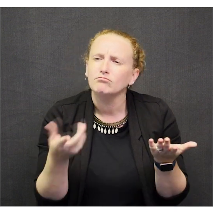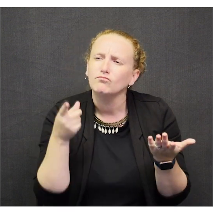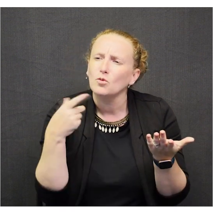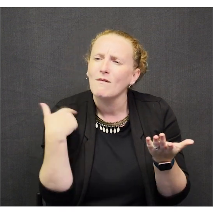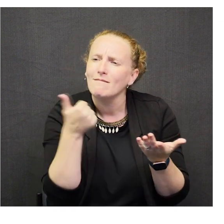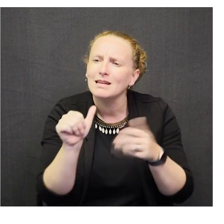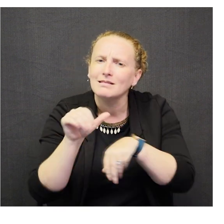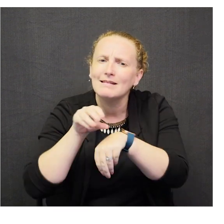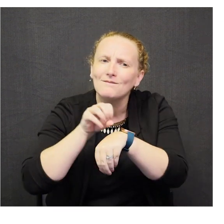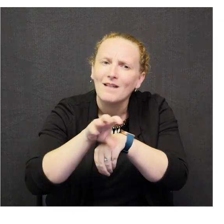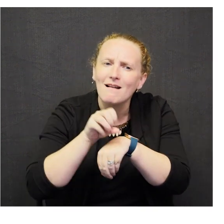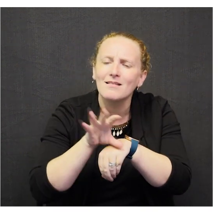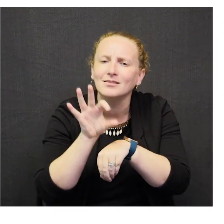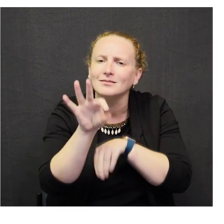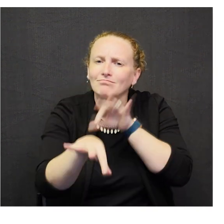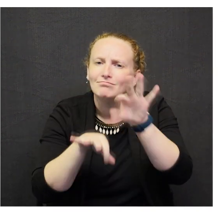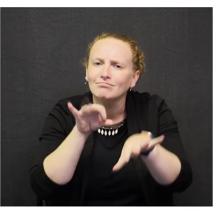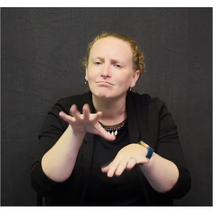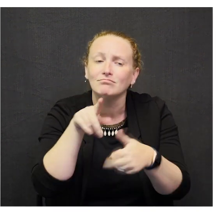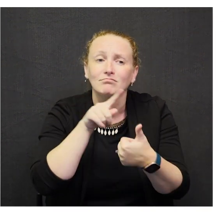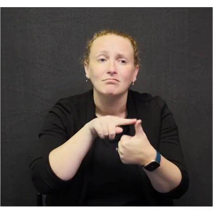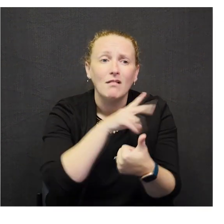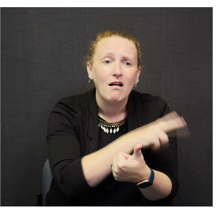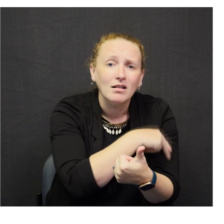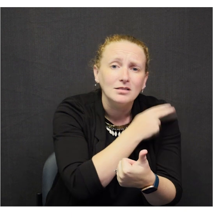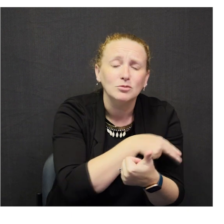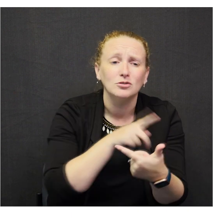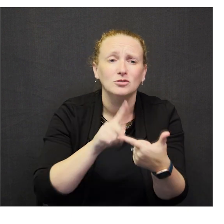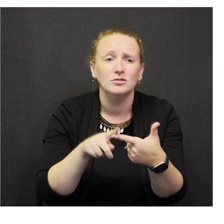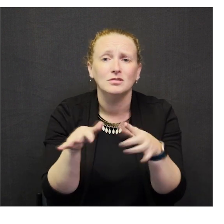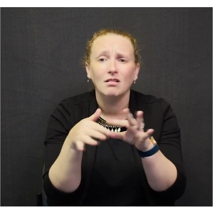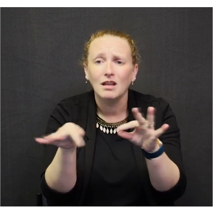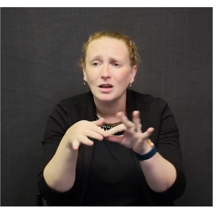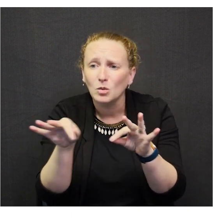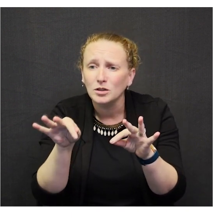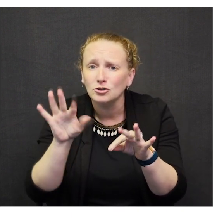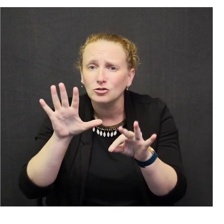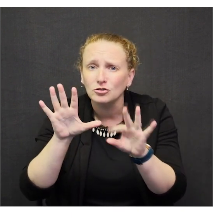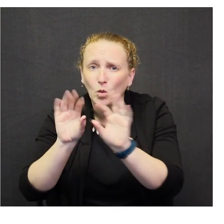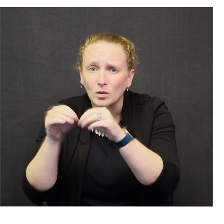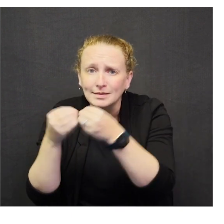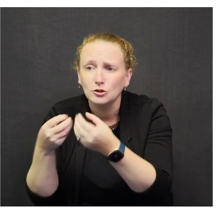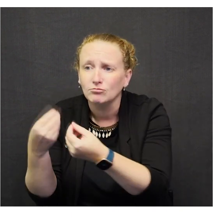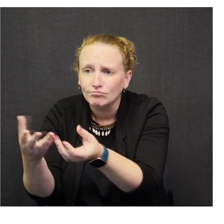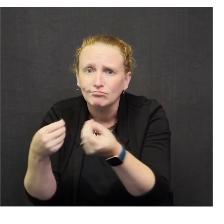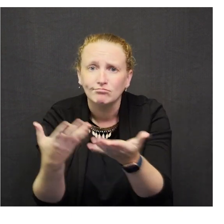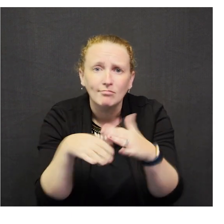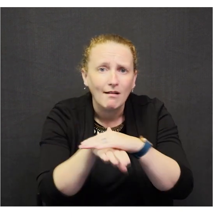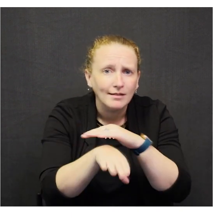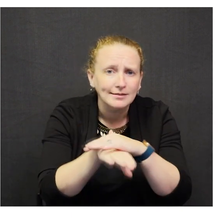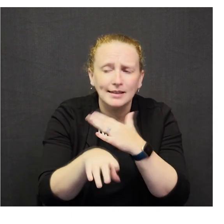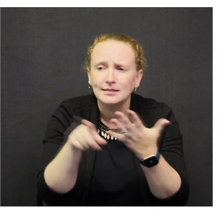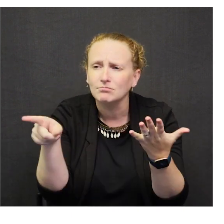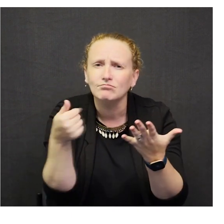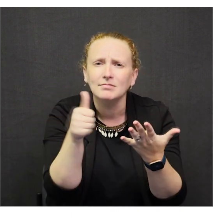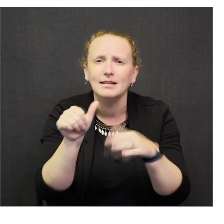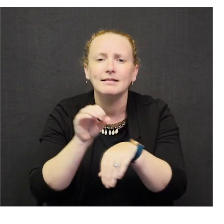other language service companies on how to make sure that the interpreters are best prepared